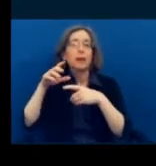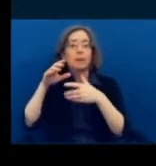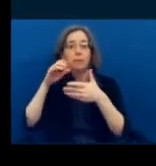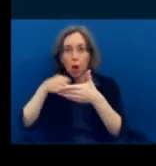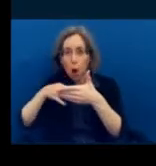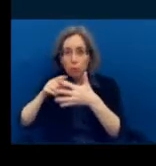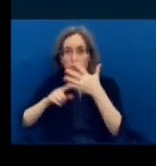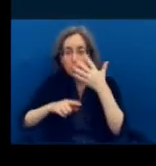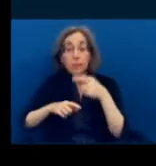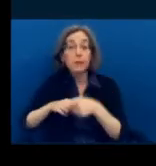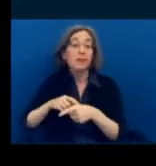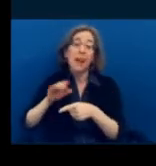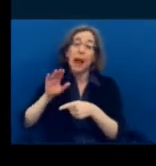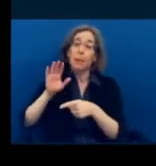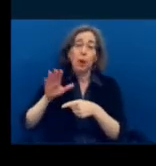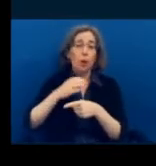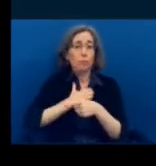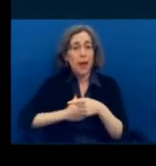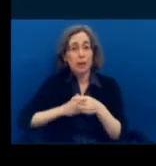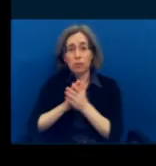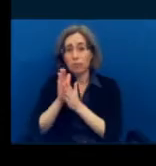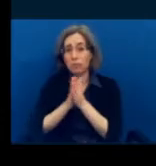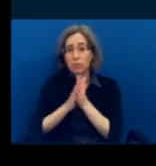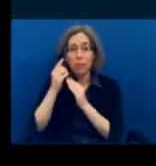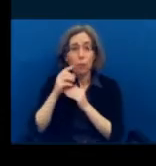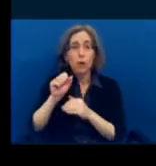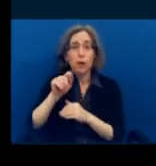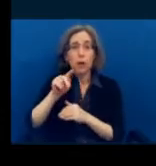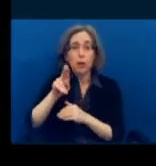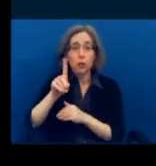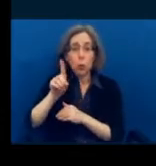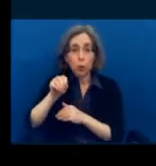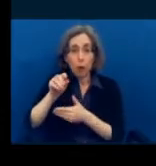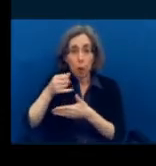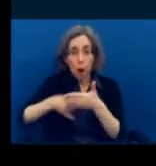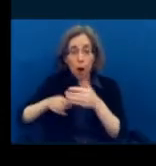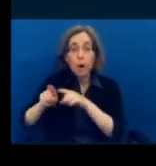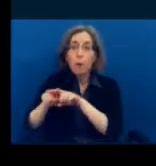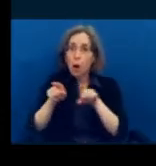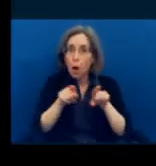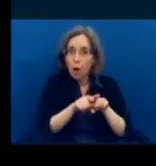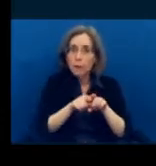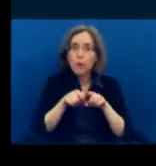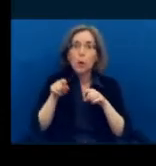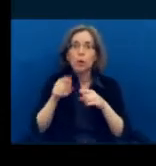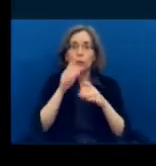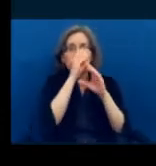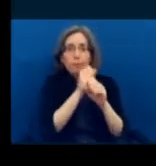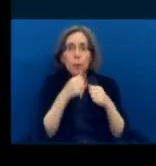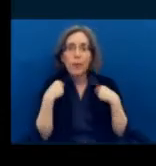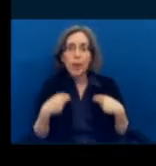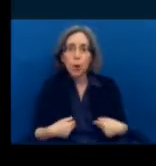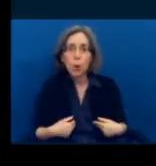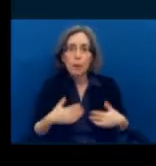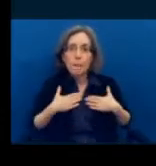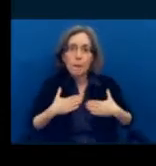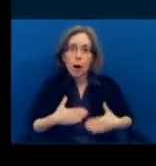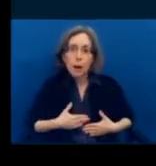BEEN HER ENDURING PAST PASSION, DR. EDGAR PURSUED A FASCINATION WITH THE HUMAN BODY FROM A SCIENTIFIC PERSPECTIVE.